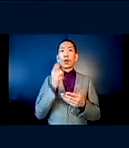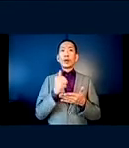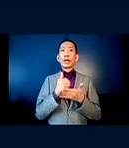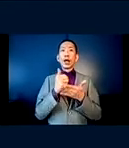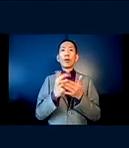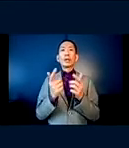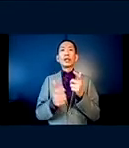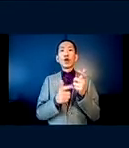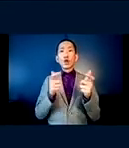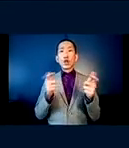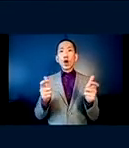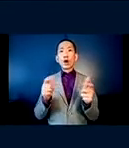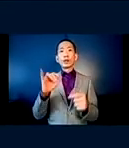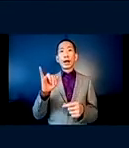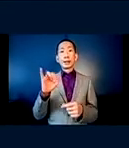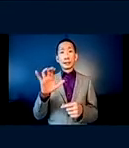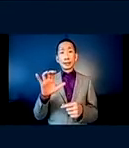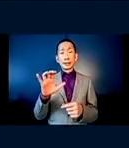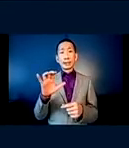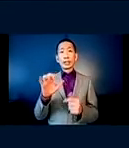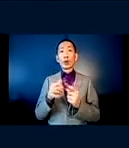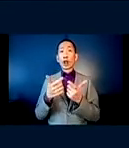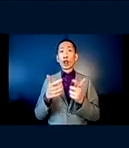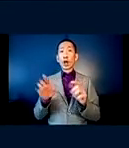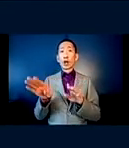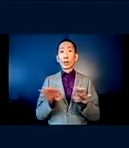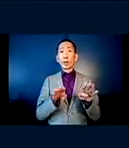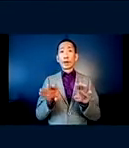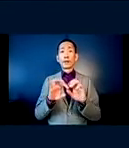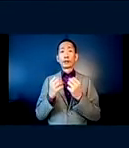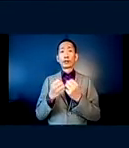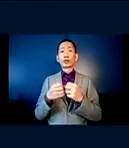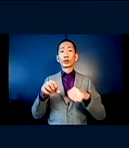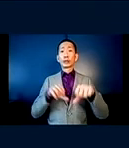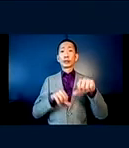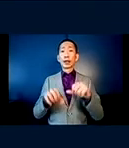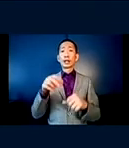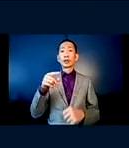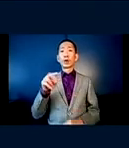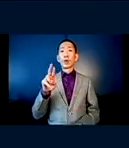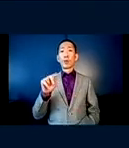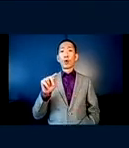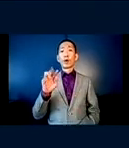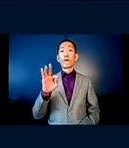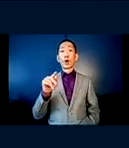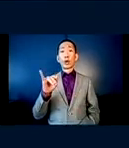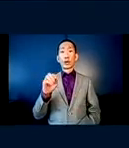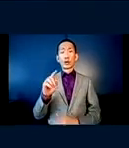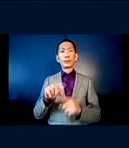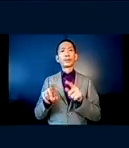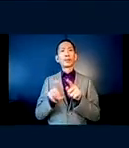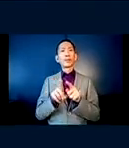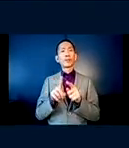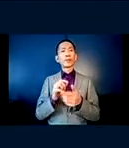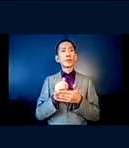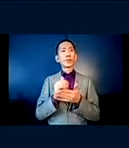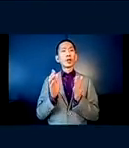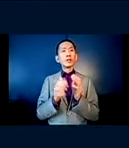NOT ONLY IN ASSISTING THE LARGE ICs WITH LARGE BEHAVIORAL AND SOCIAL SCIENCE PORTFOLIOS,